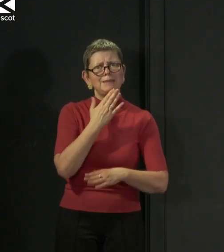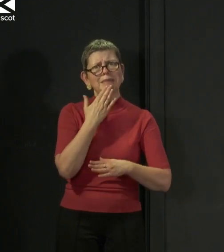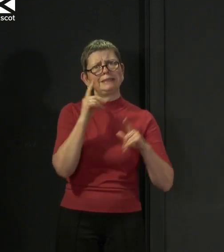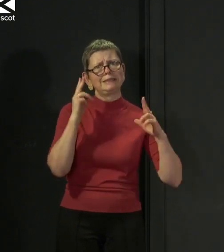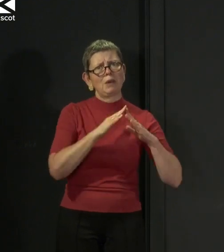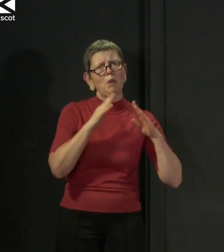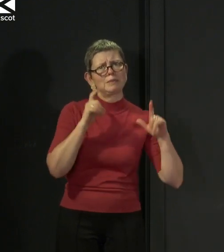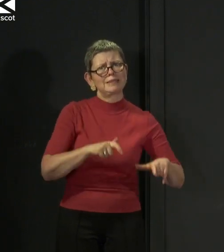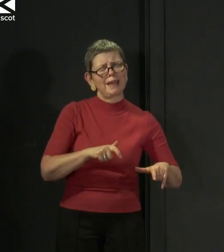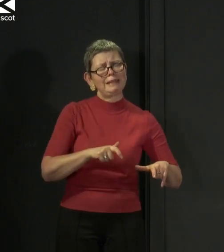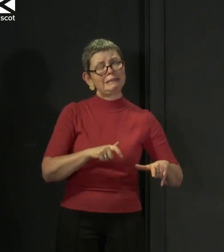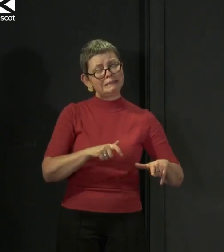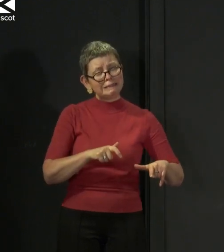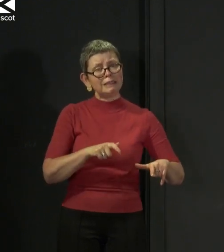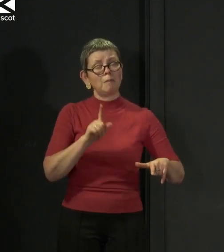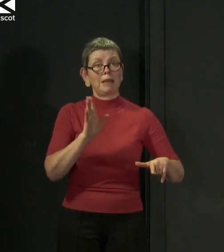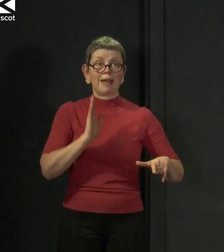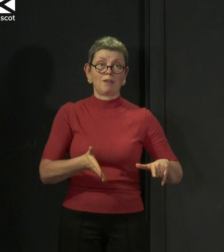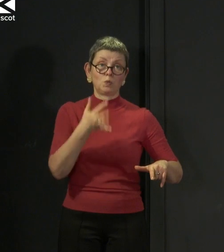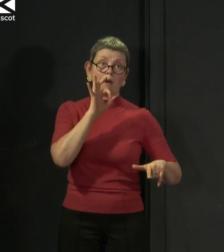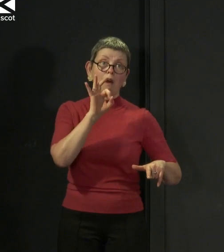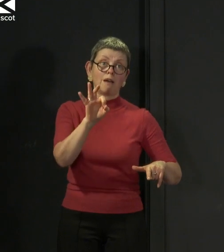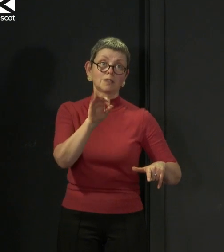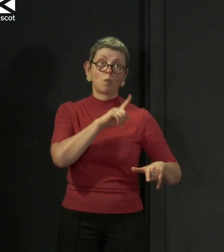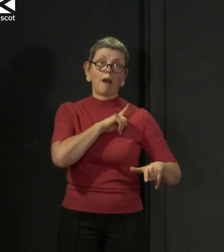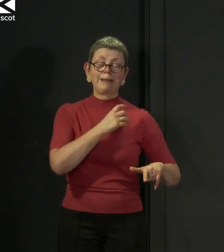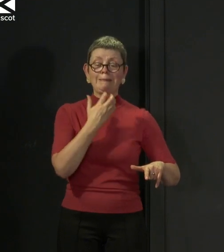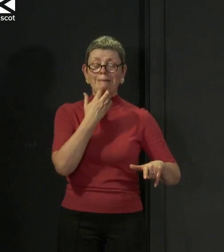it is necessary. If we stick with this for a bit longer, we will get these numbers are